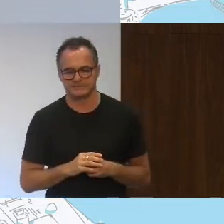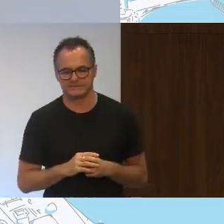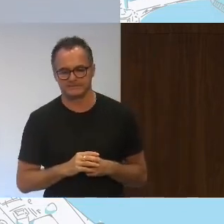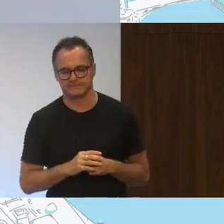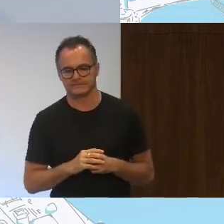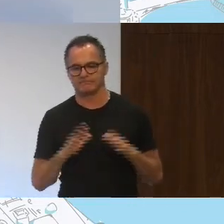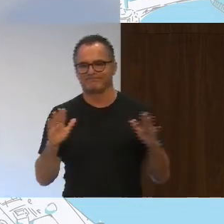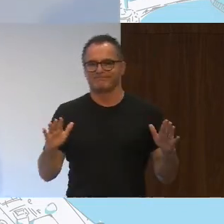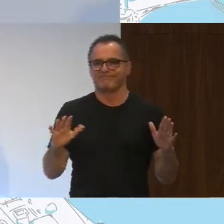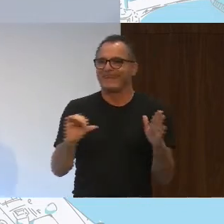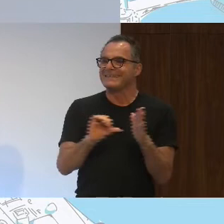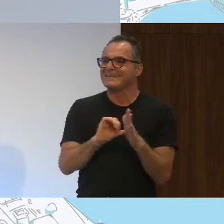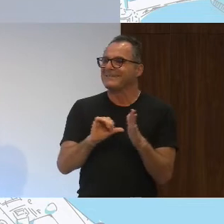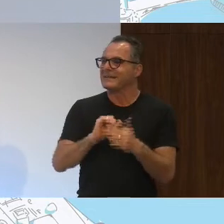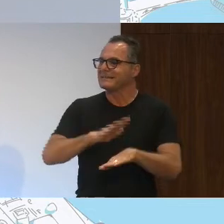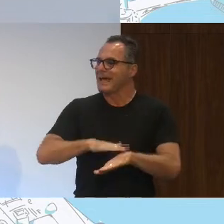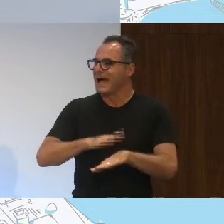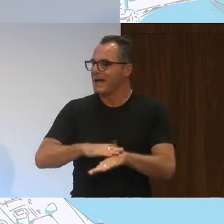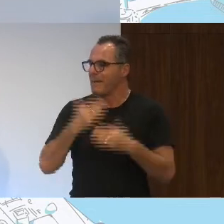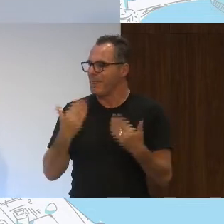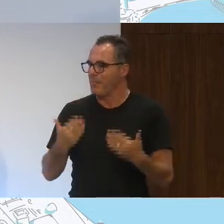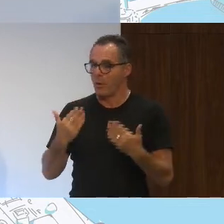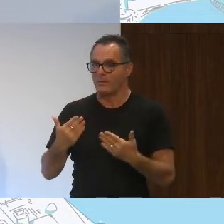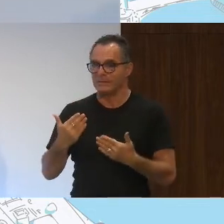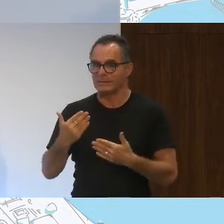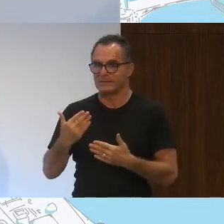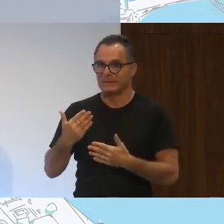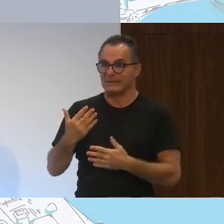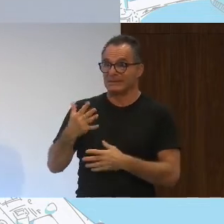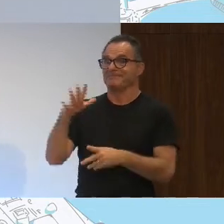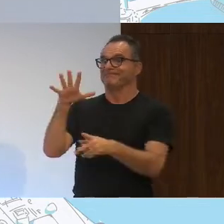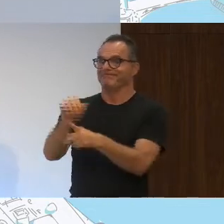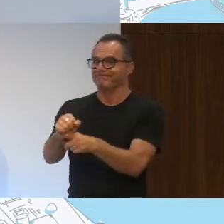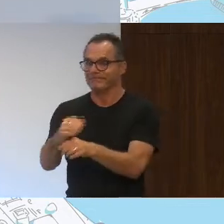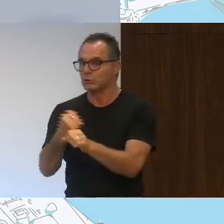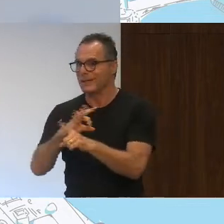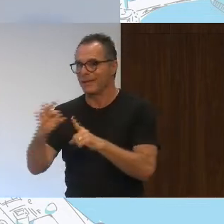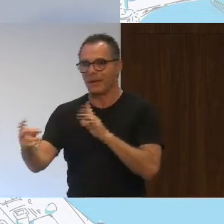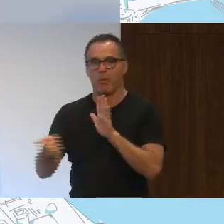it's a difficult time at the moment to get getting hold of your GP and